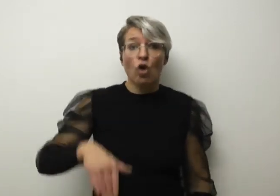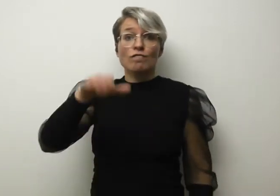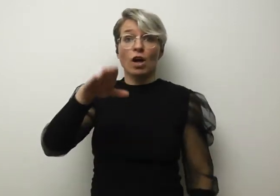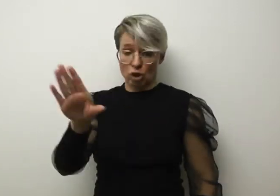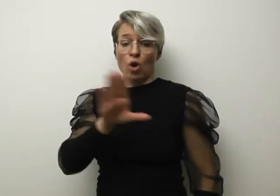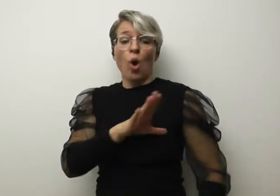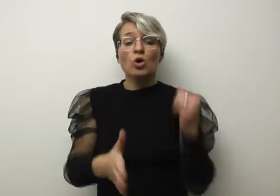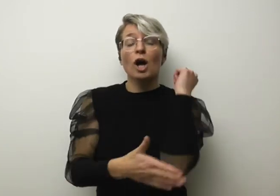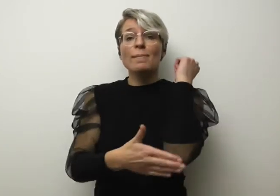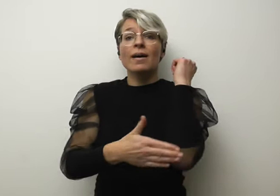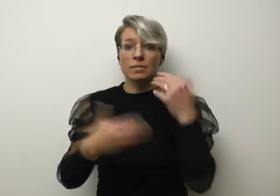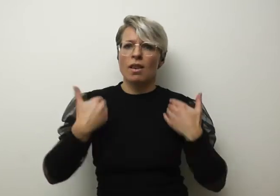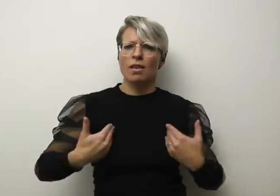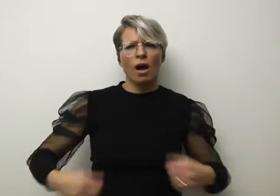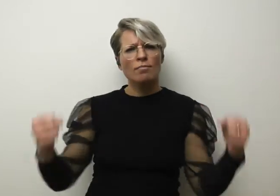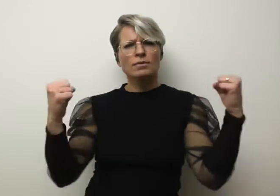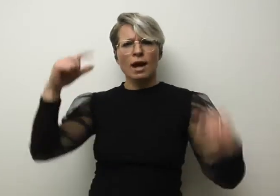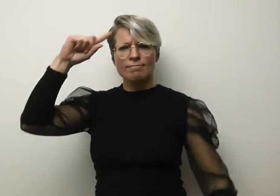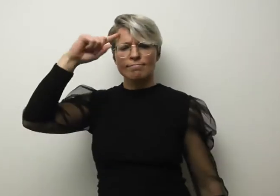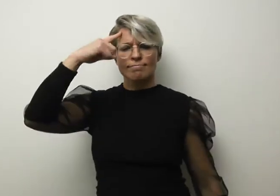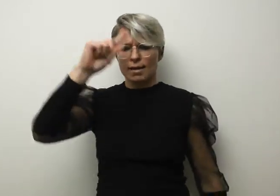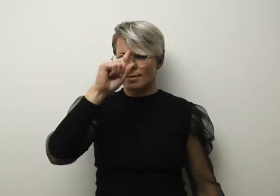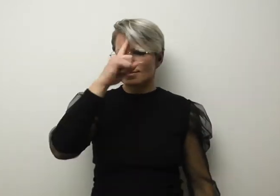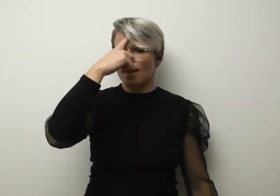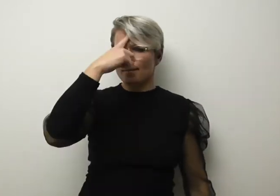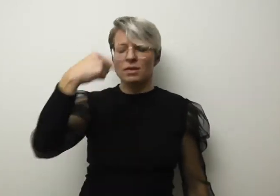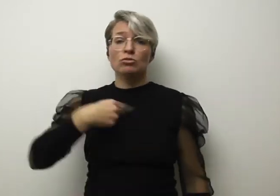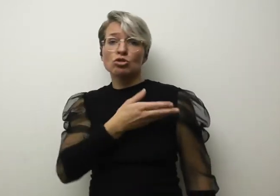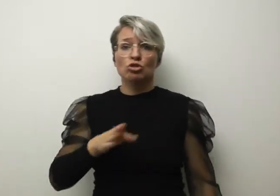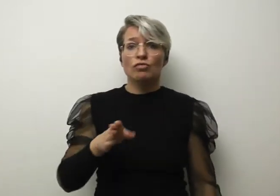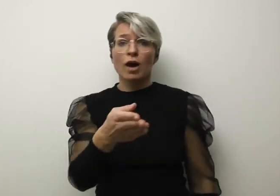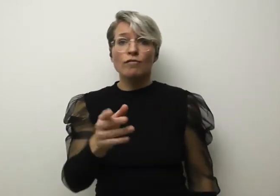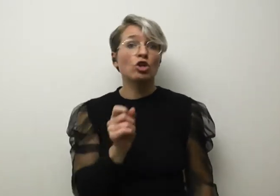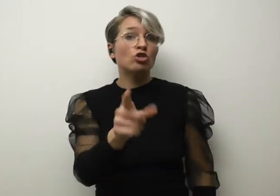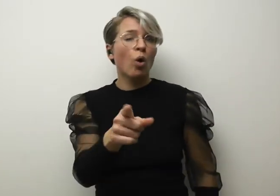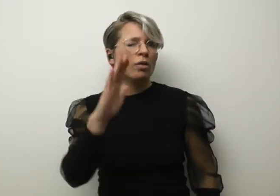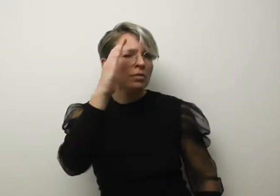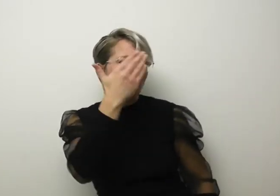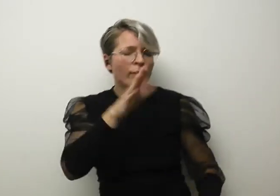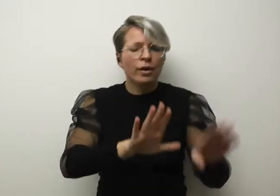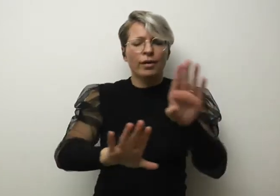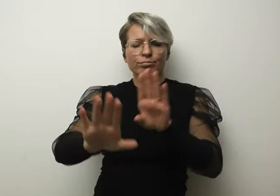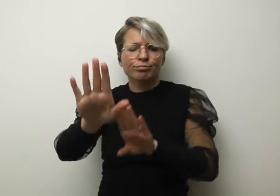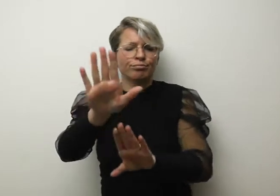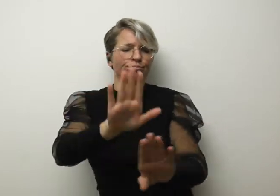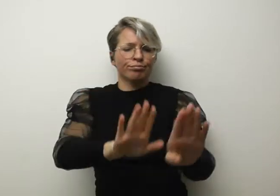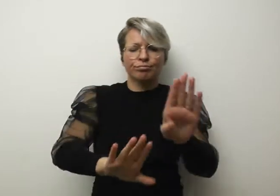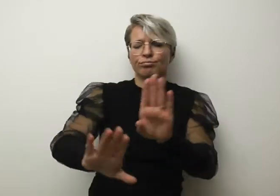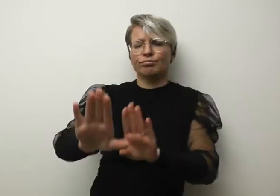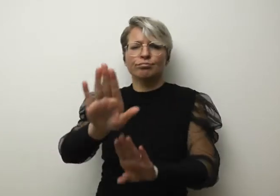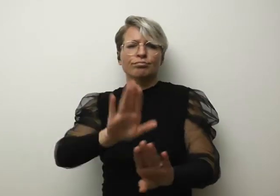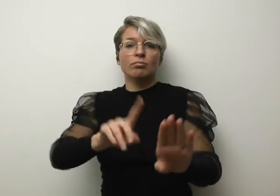Well, I grew up quick and I grew up mean My fist got hard and my wits got keener Roam from town to town to hide my shame